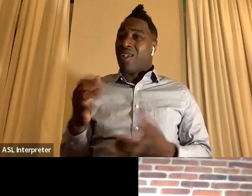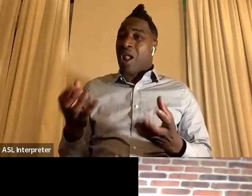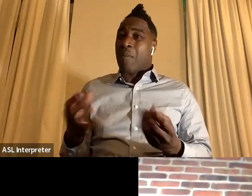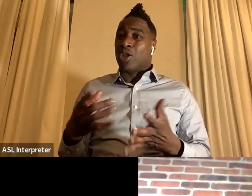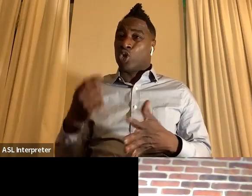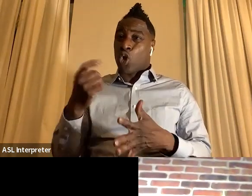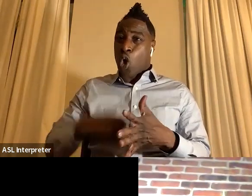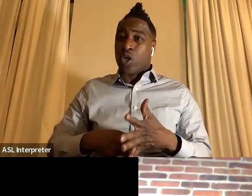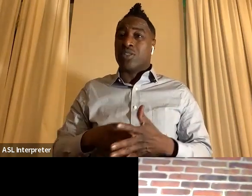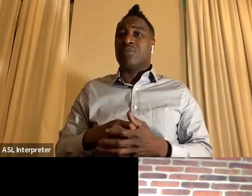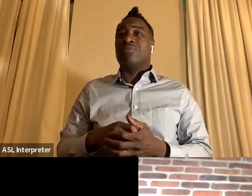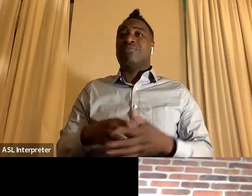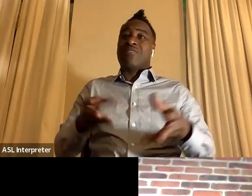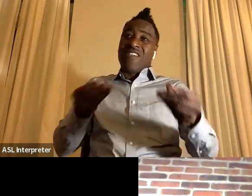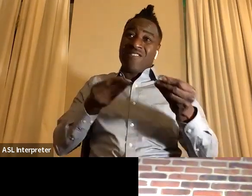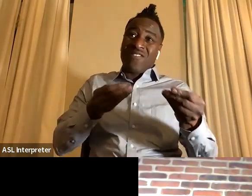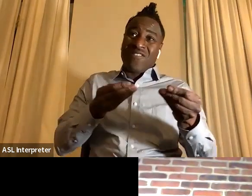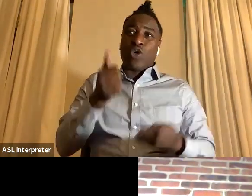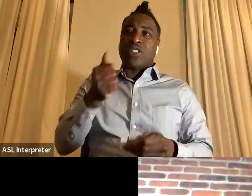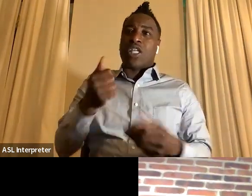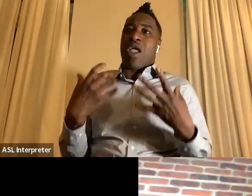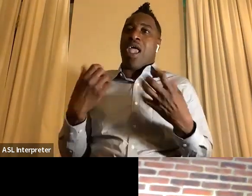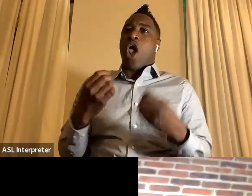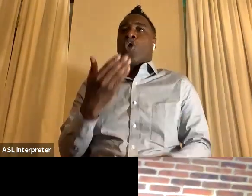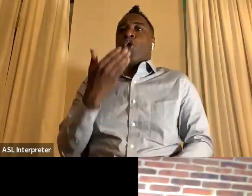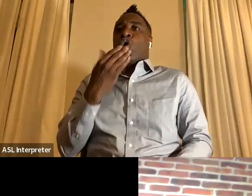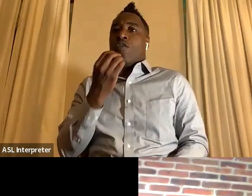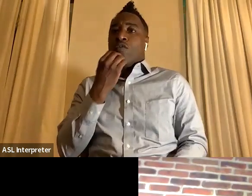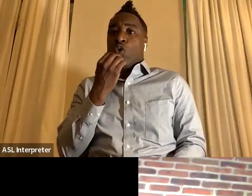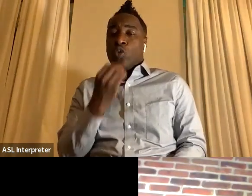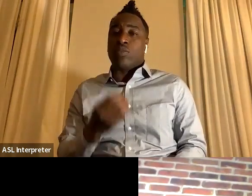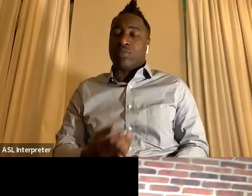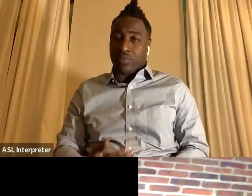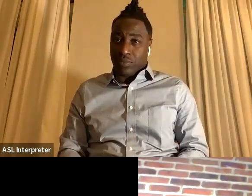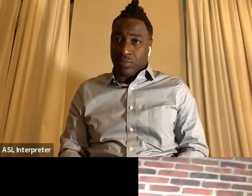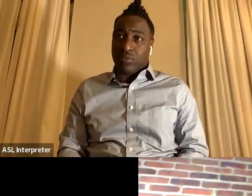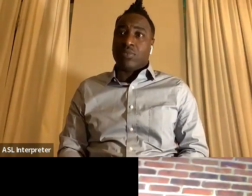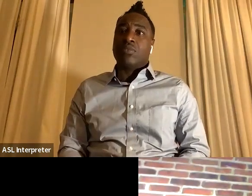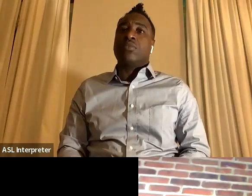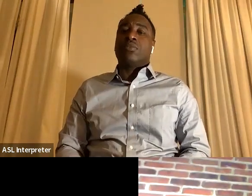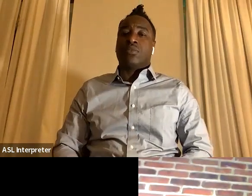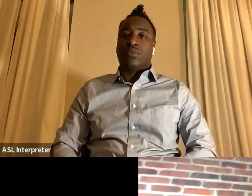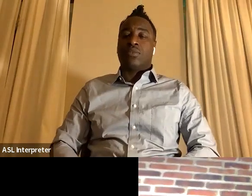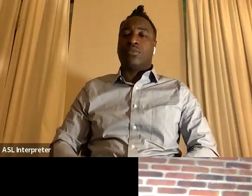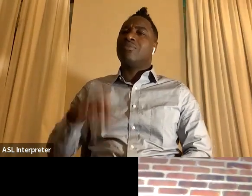feeding yourself? Yeah, I guess I could say. Yeah.